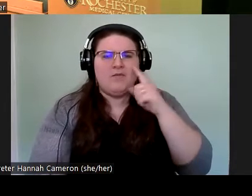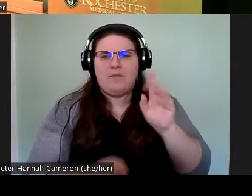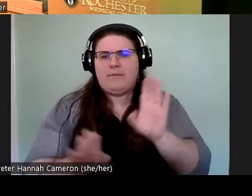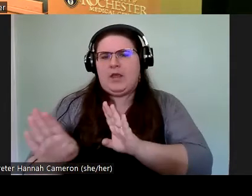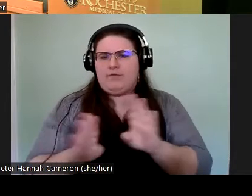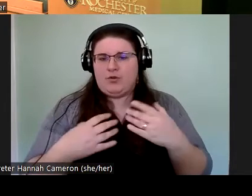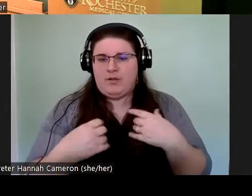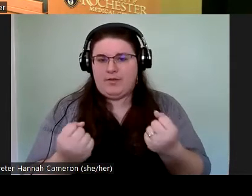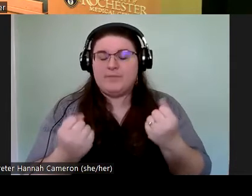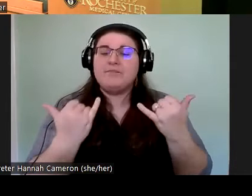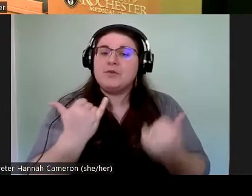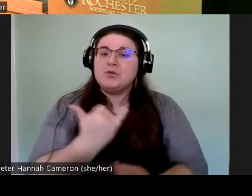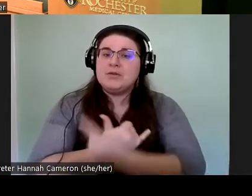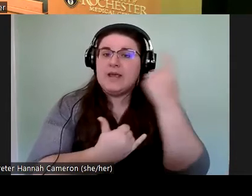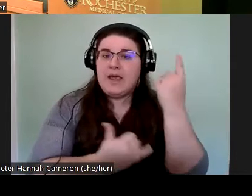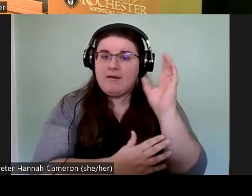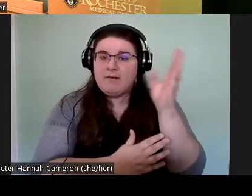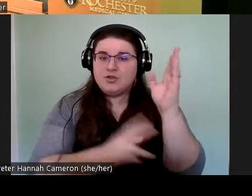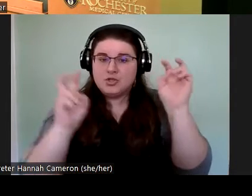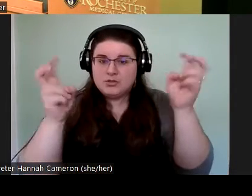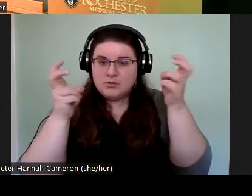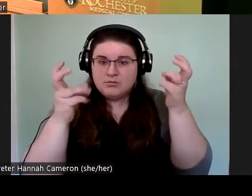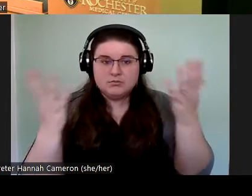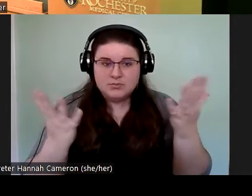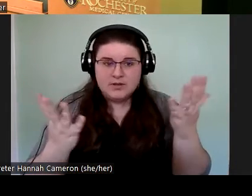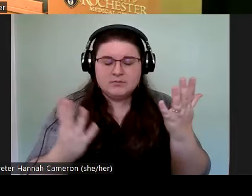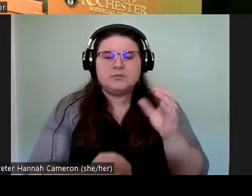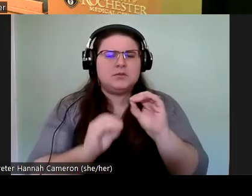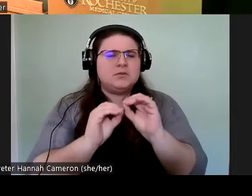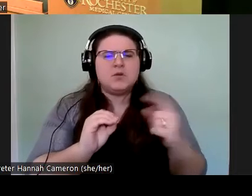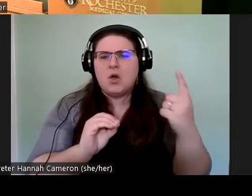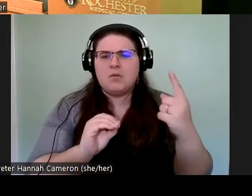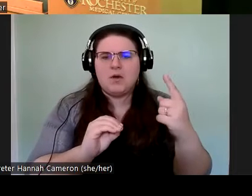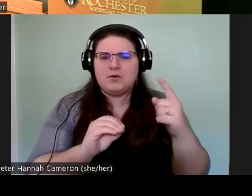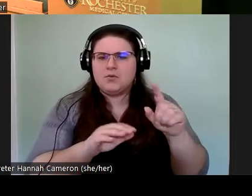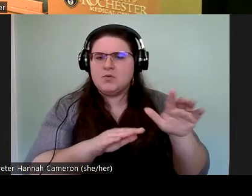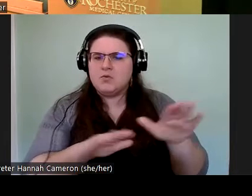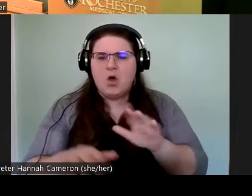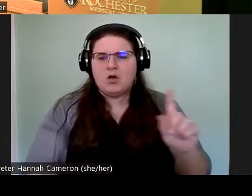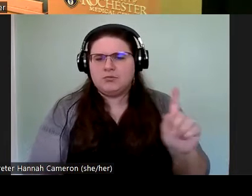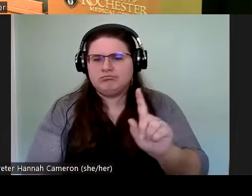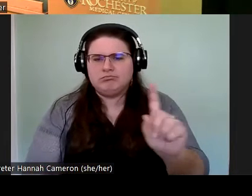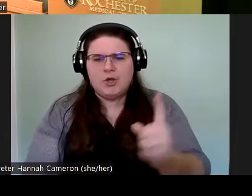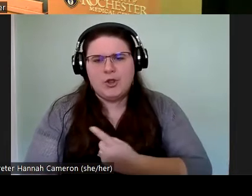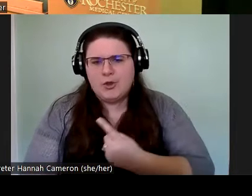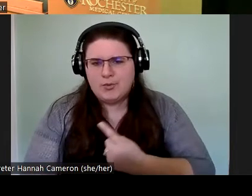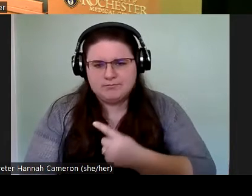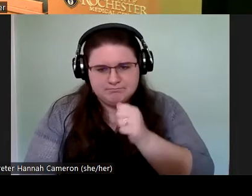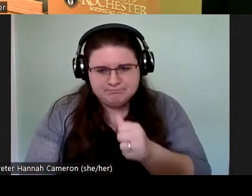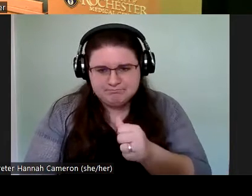a lecture entitled no one walks alone ladies and Gentlemen please join me in welcoming Susan adre